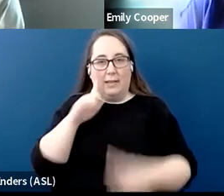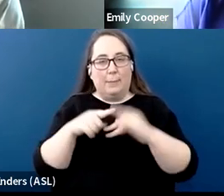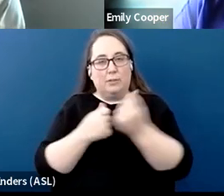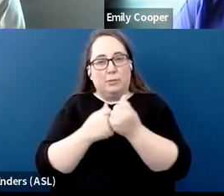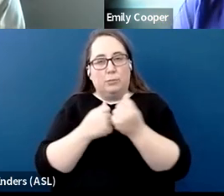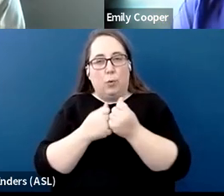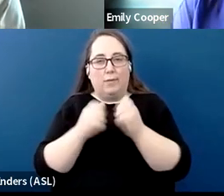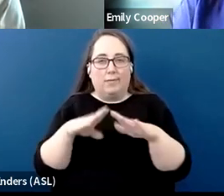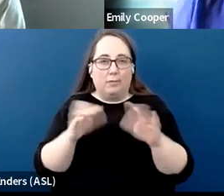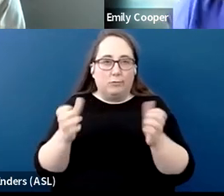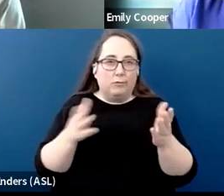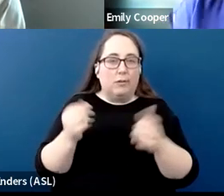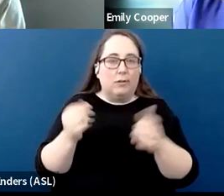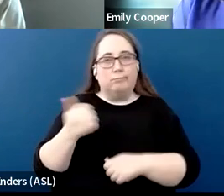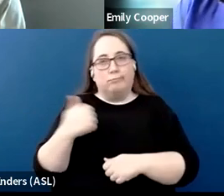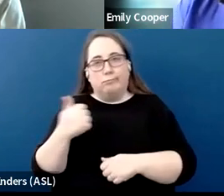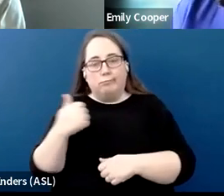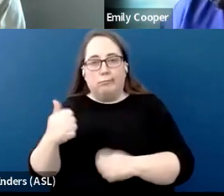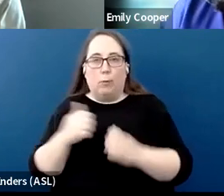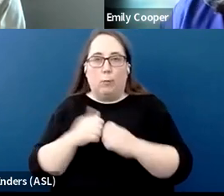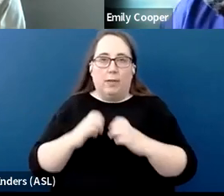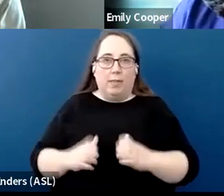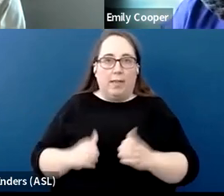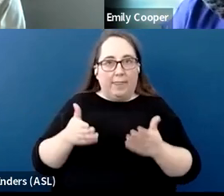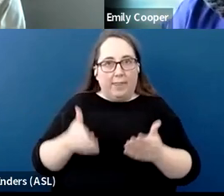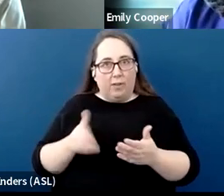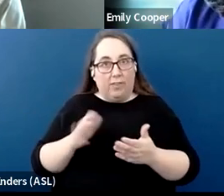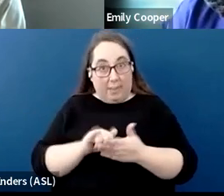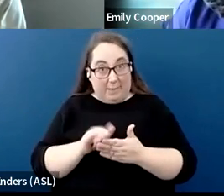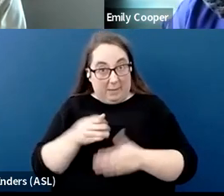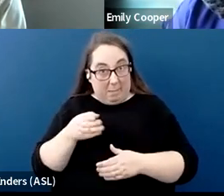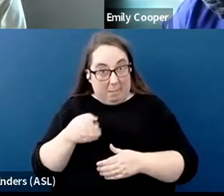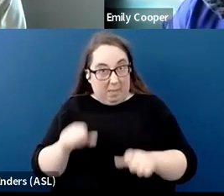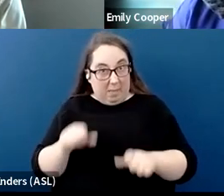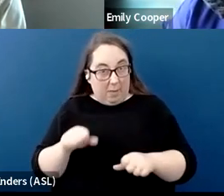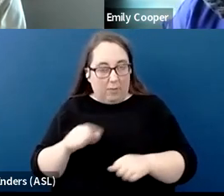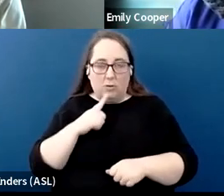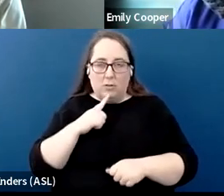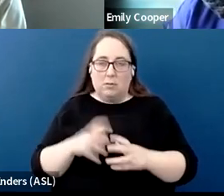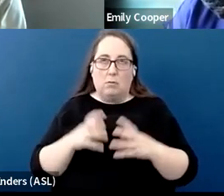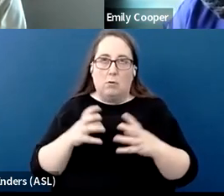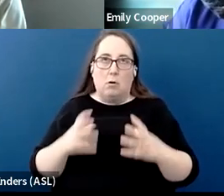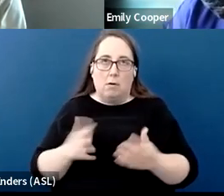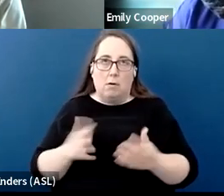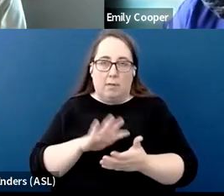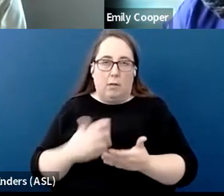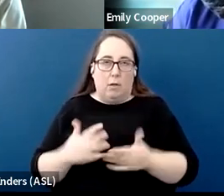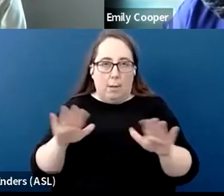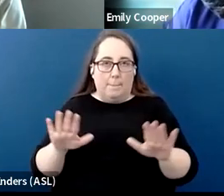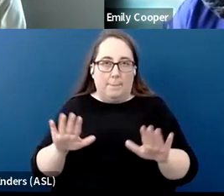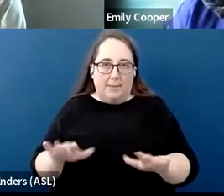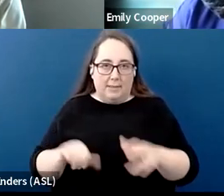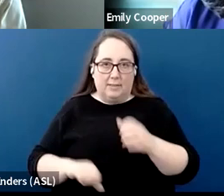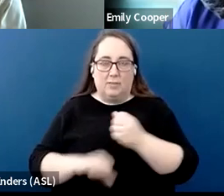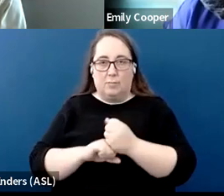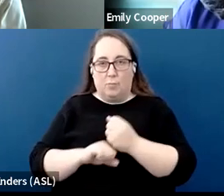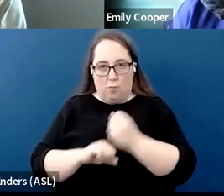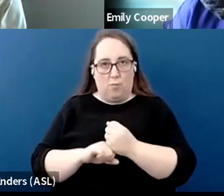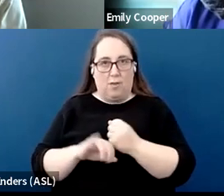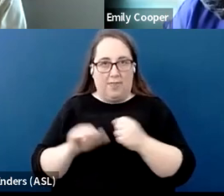different community events, shopping, conductors appointments, taken to a shelter, rescue animal, I mean, it's client vest or